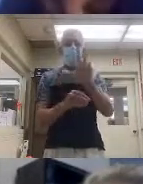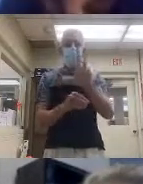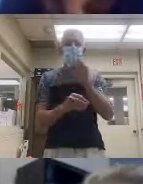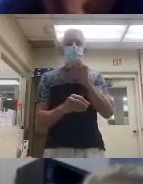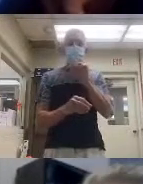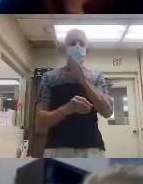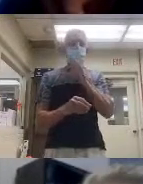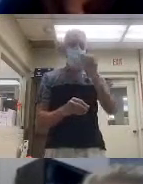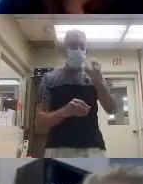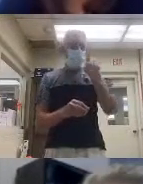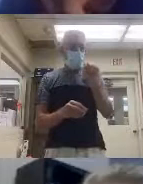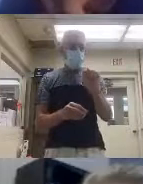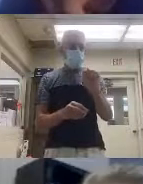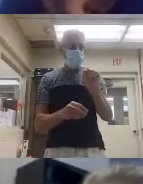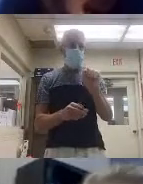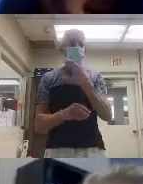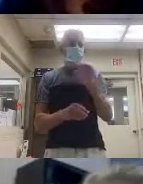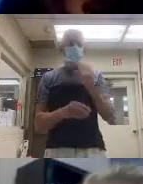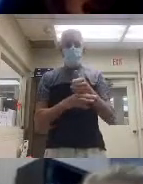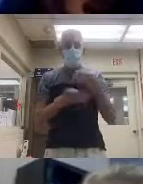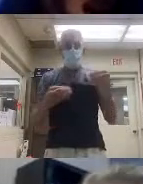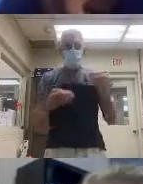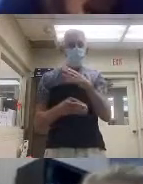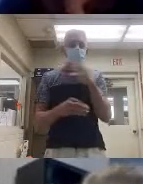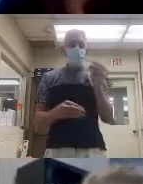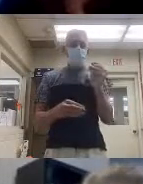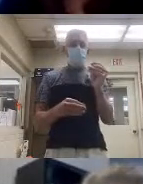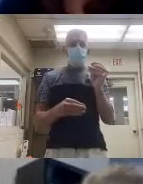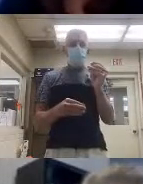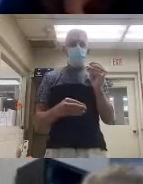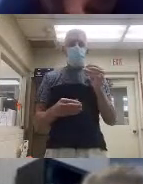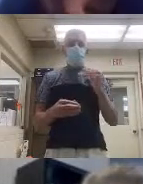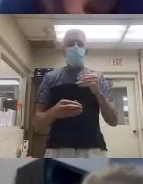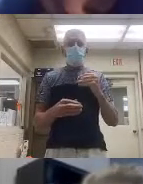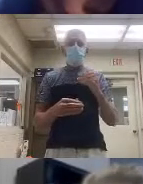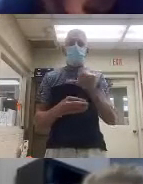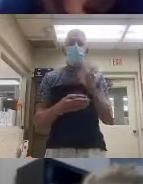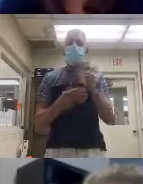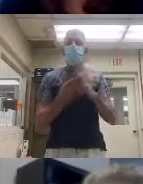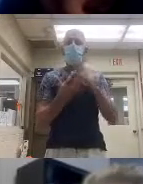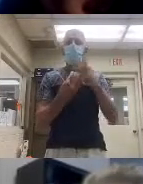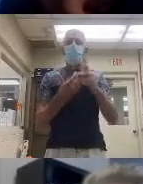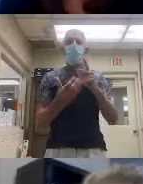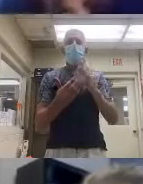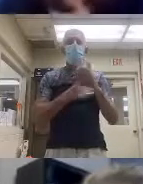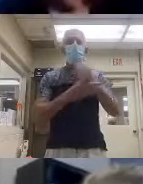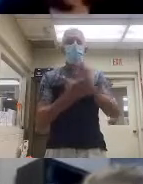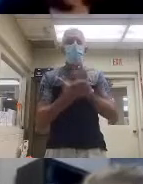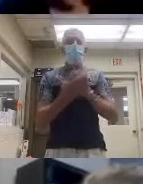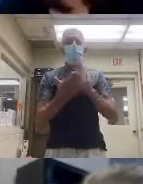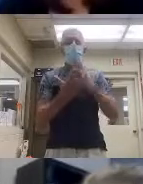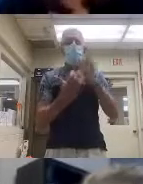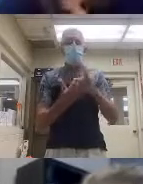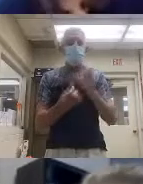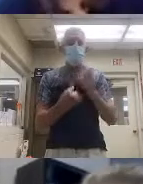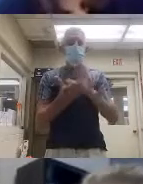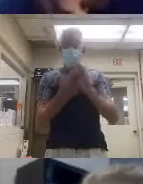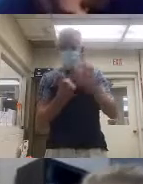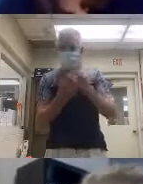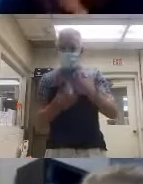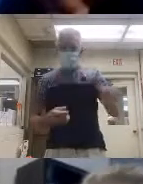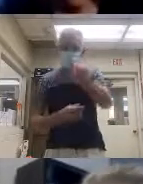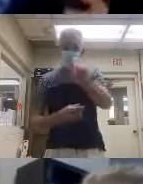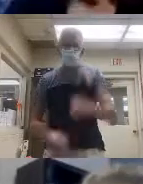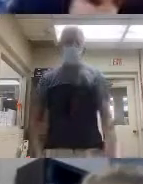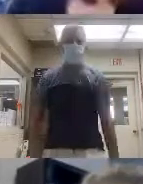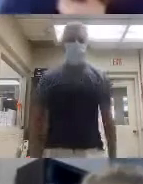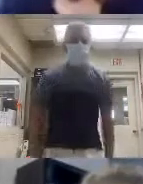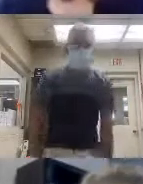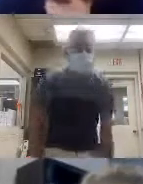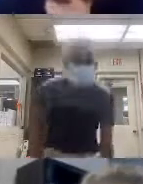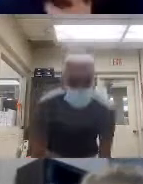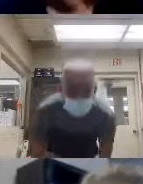(Seth): local (intelligible), Marist, woodshop, other programs, and after school program (intelligible)